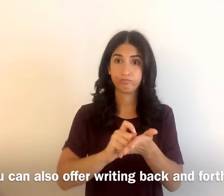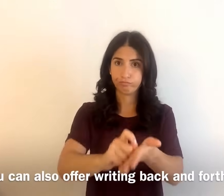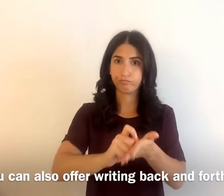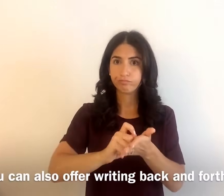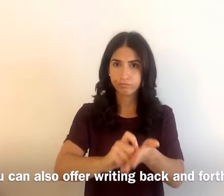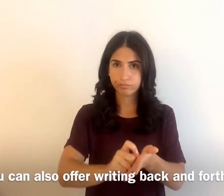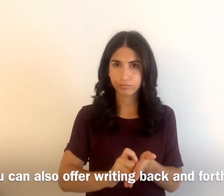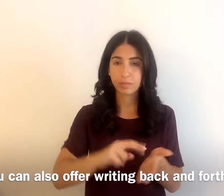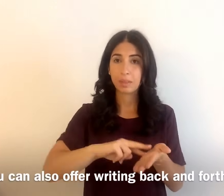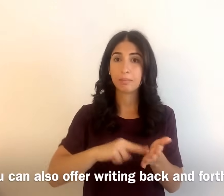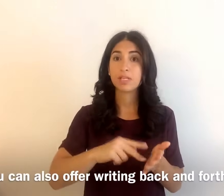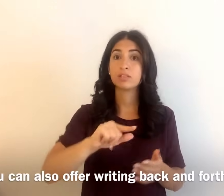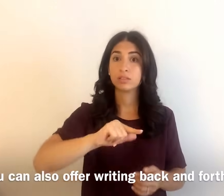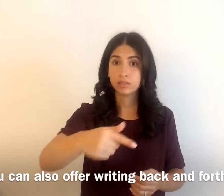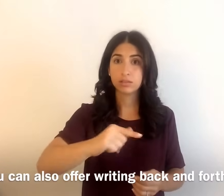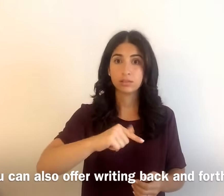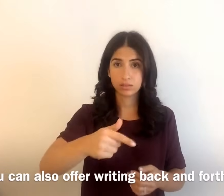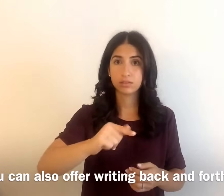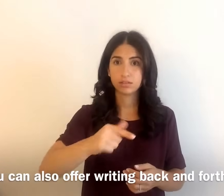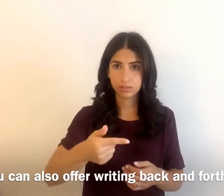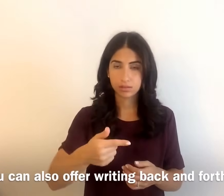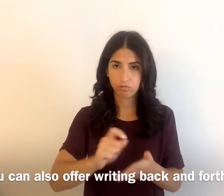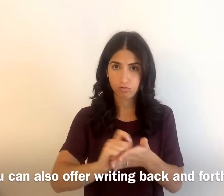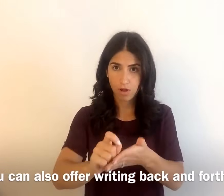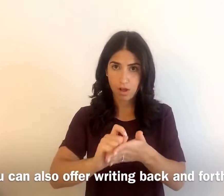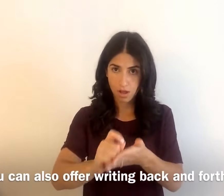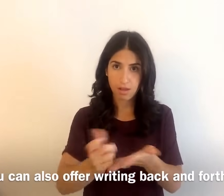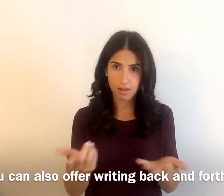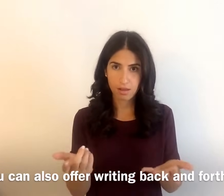so this is a slightly different sign means that you'll take turns -- that's how you'll